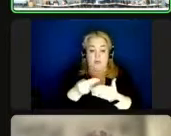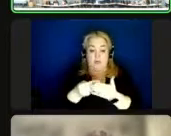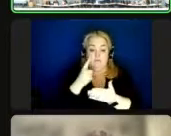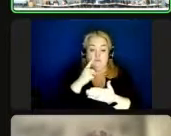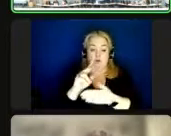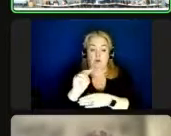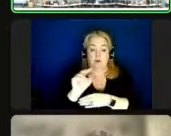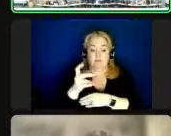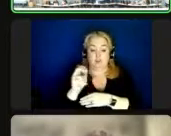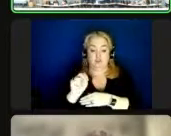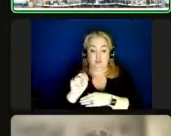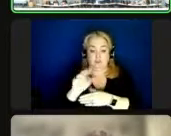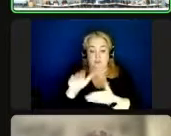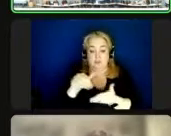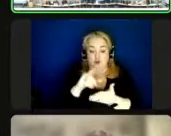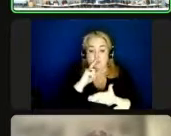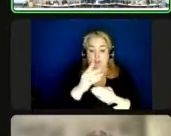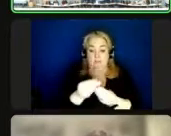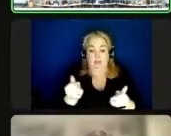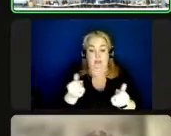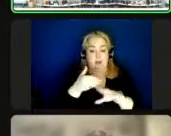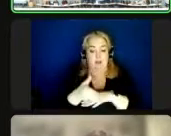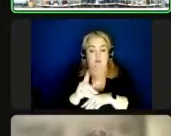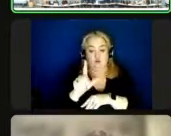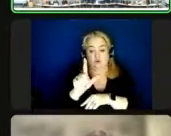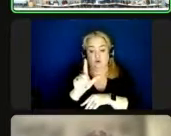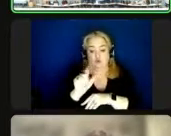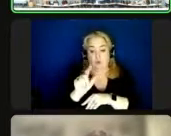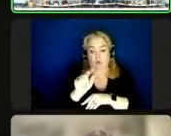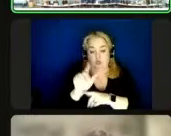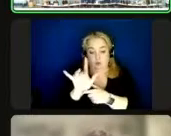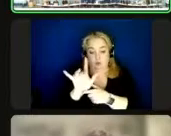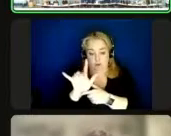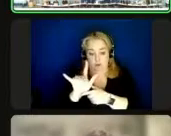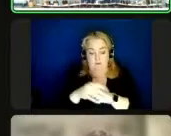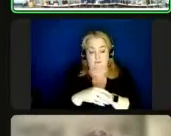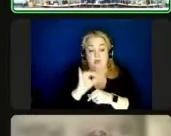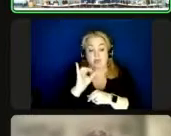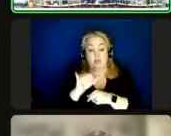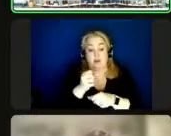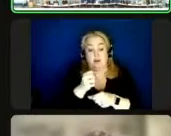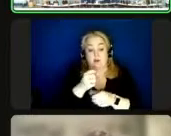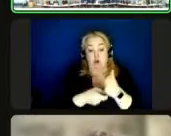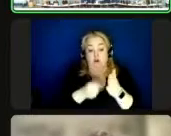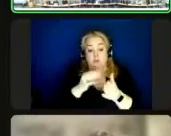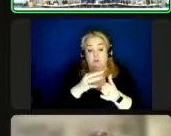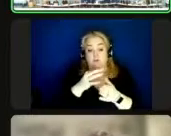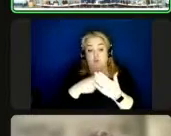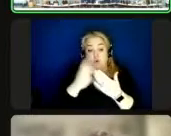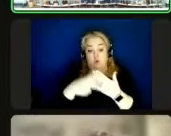BASE ACCURATE DESPERATE. AND THE ONETIME FUNDING FOR